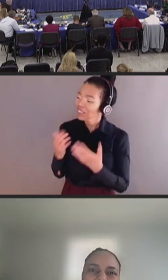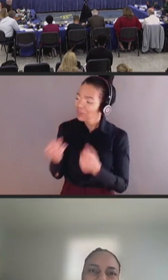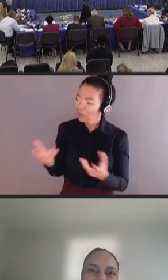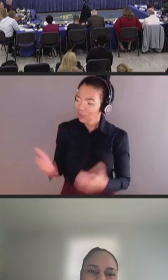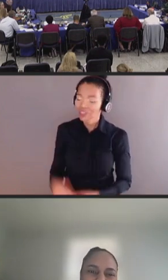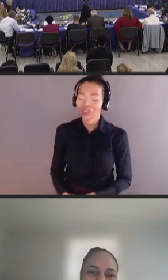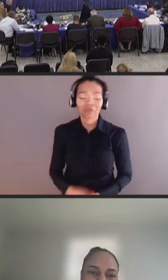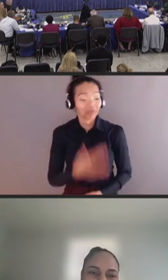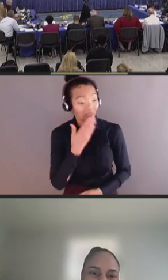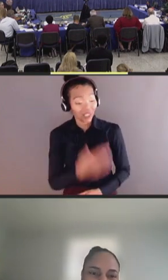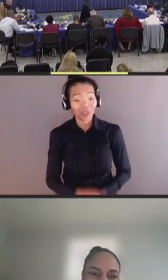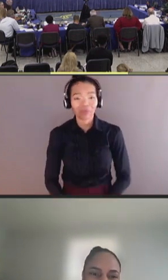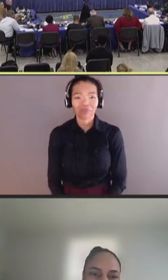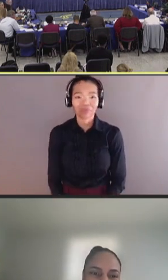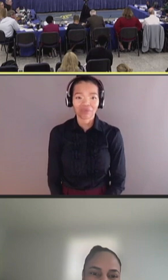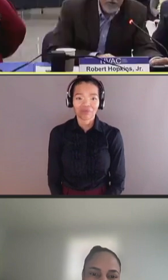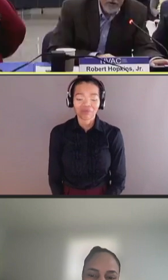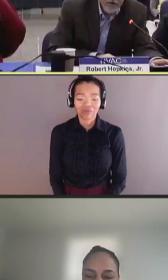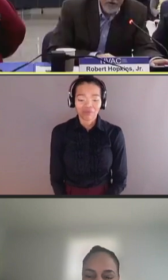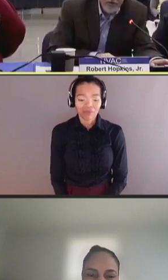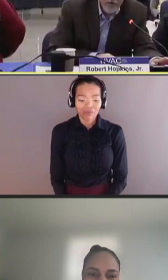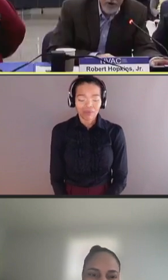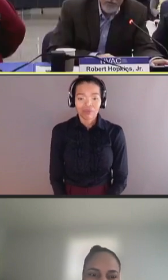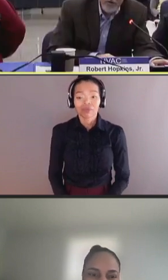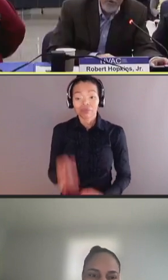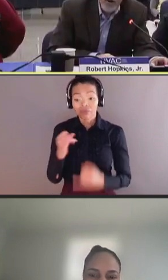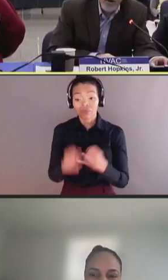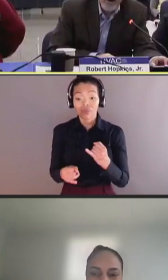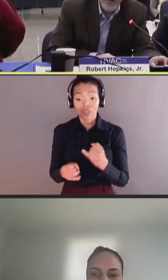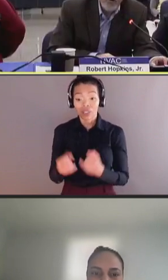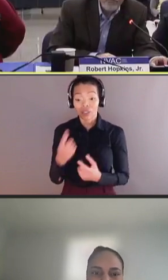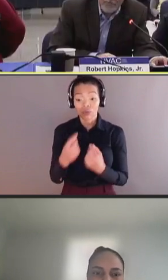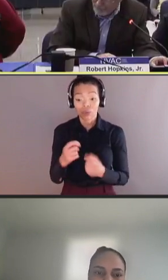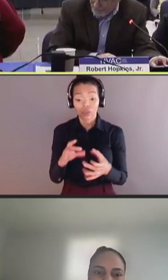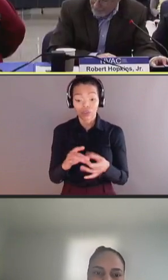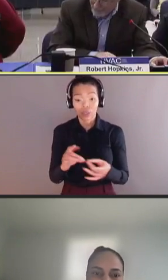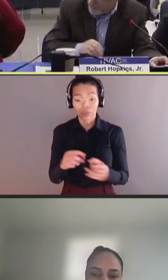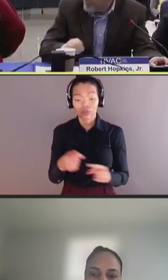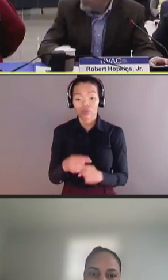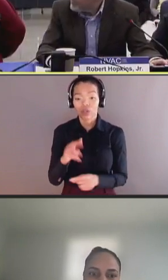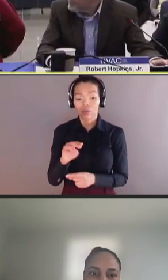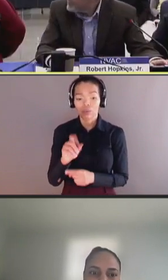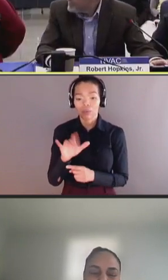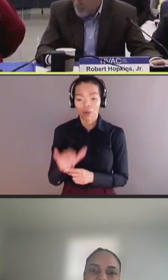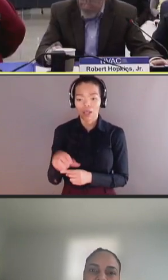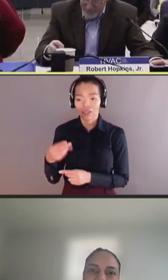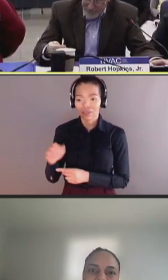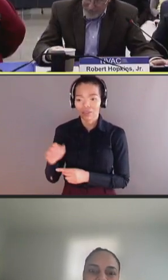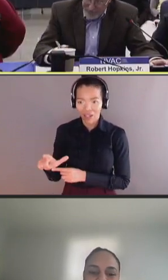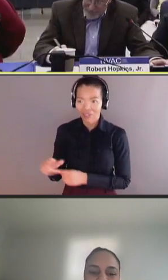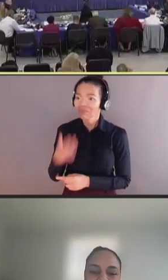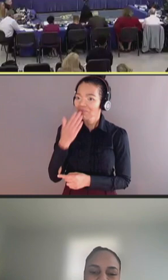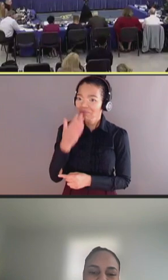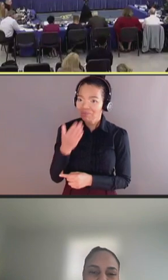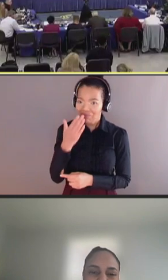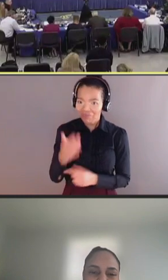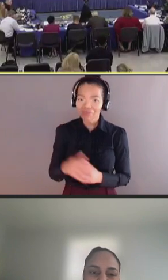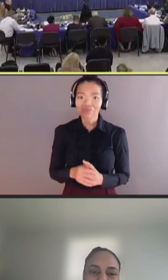May Malik: Thank you. Robert Hopkins: And our last question or comment is from Molly Howell. Molly Howell: Yes. Thank you for the presentation.